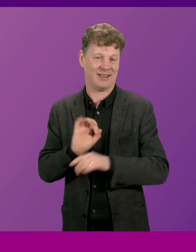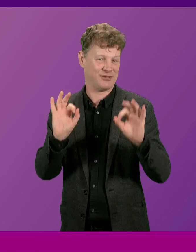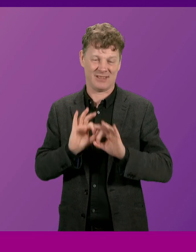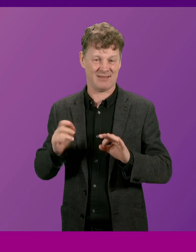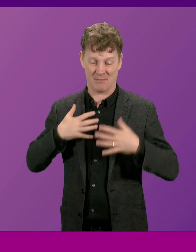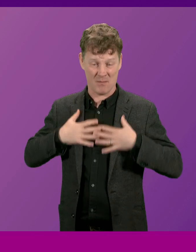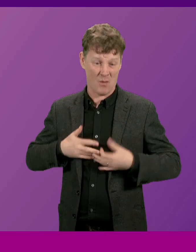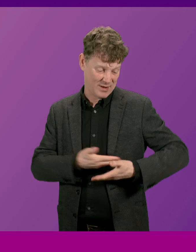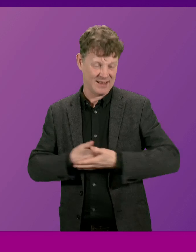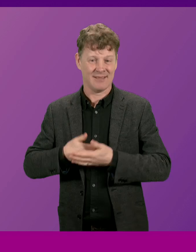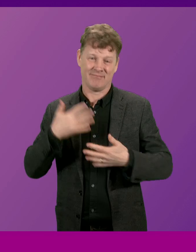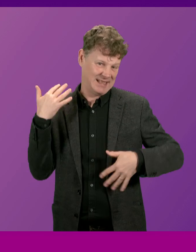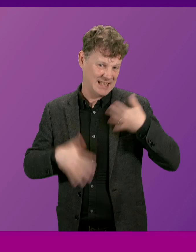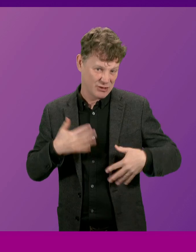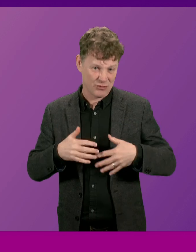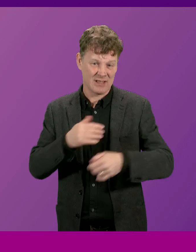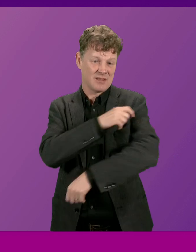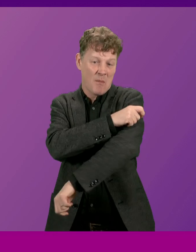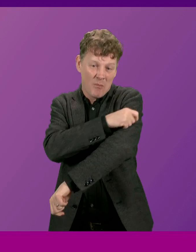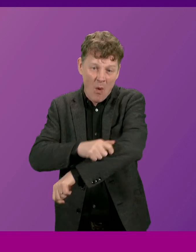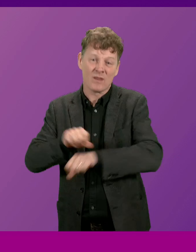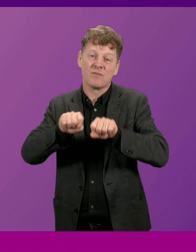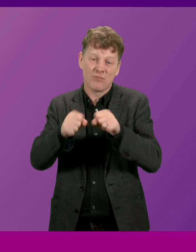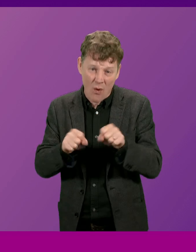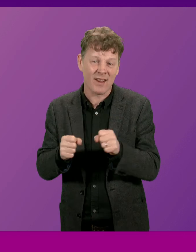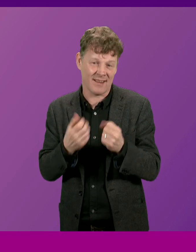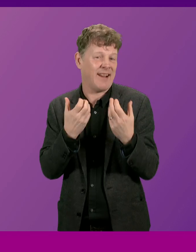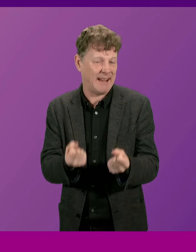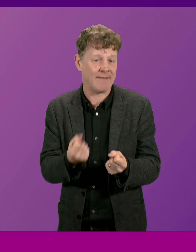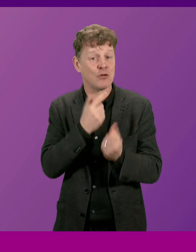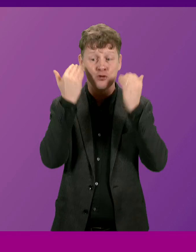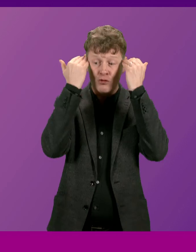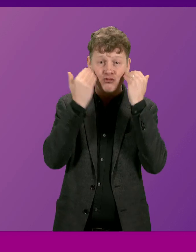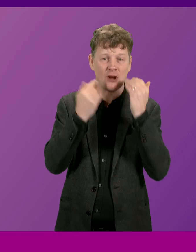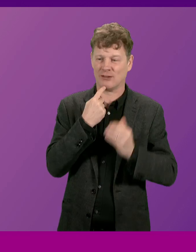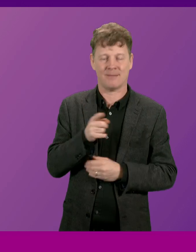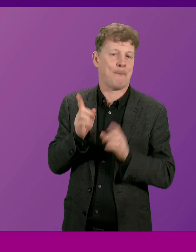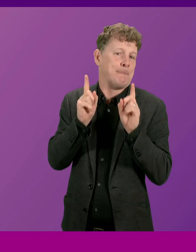including multiple broken bones, and a judge said that only his parents could have inflicted those